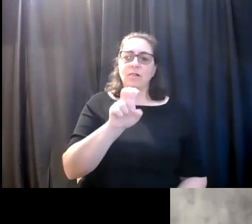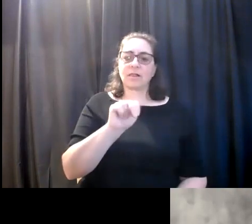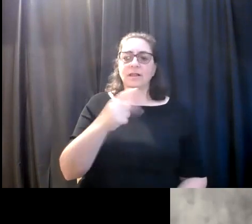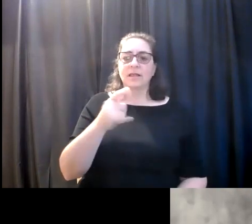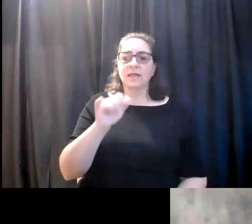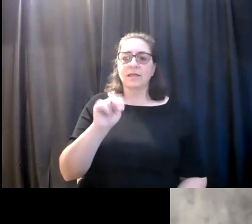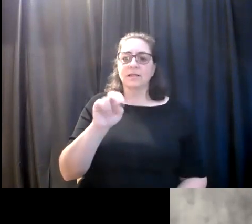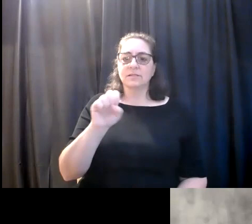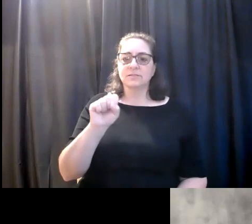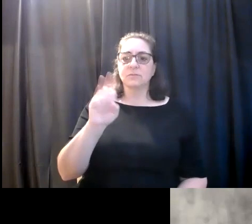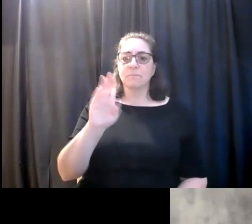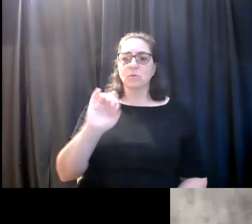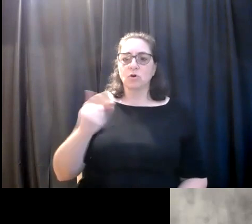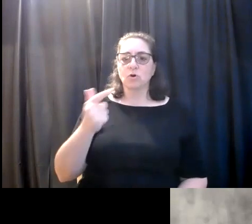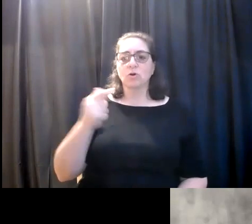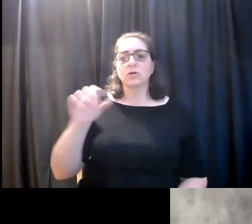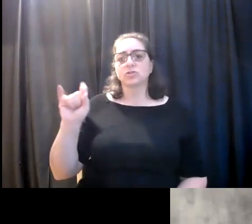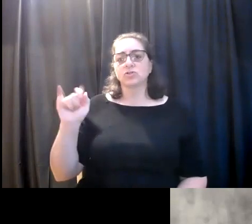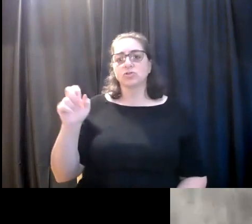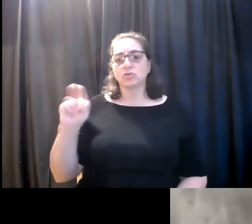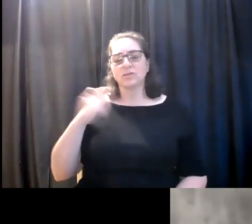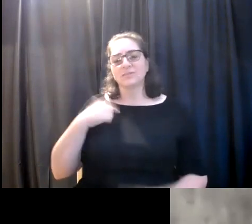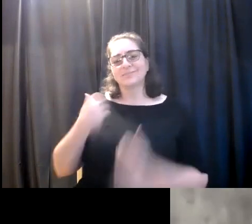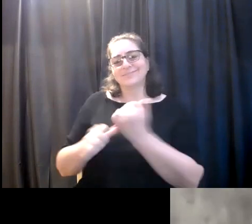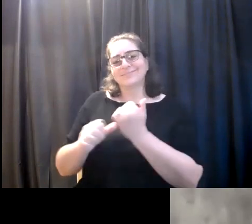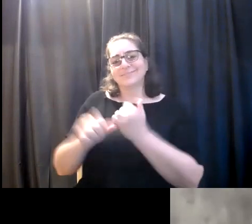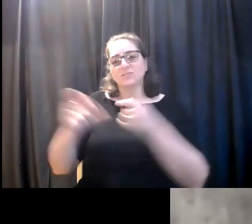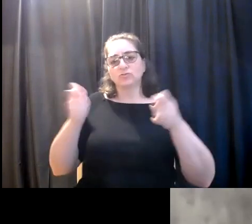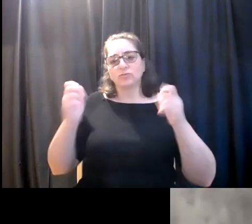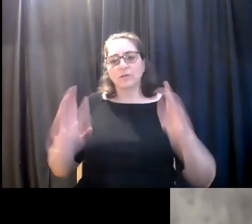recent changes in the health care environment that impaction those of us with hearing loss,